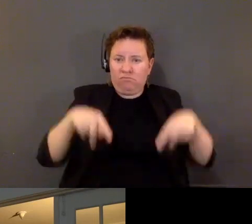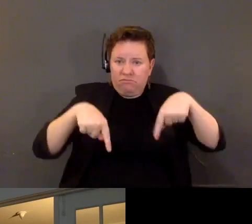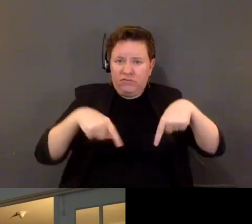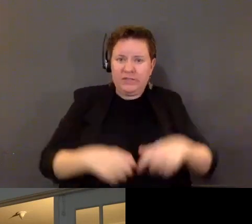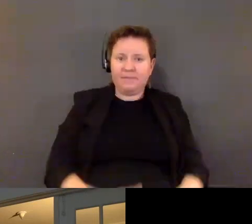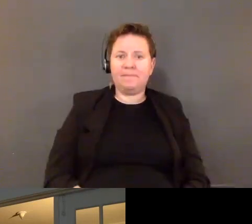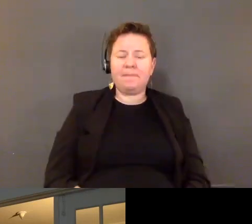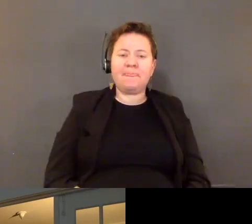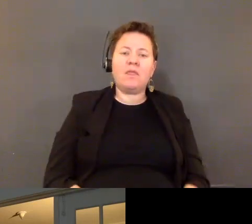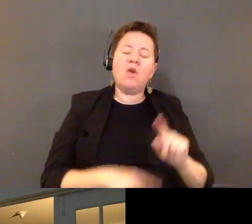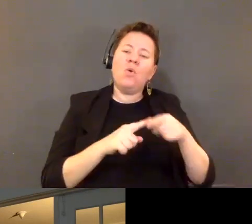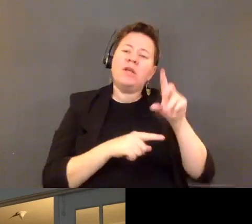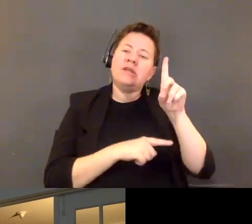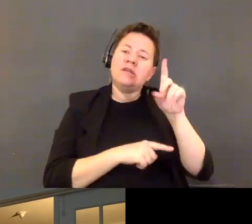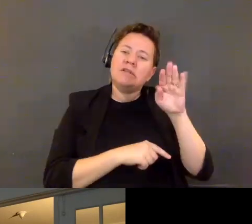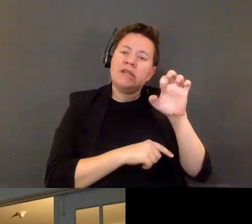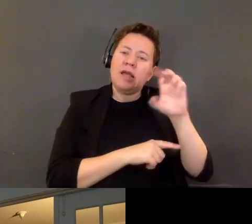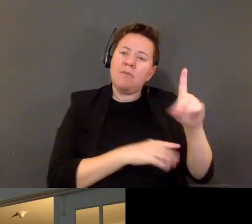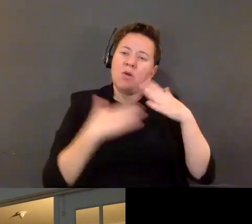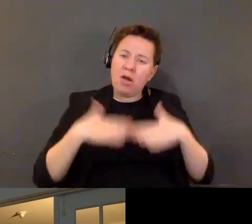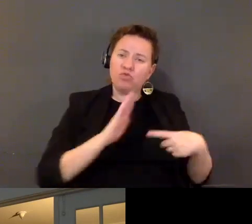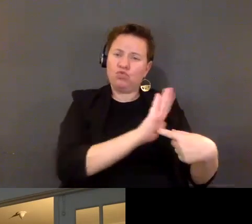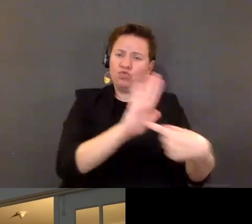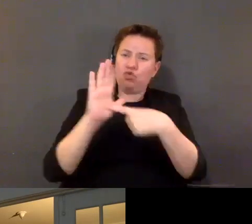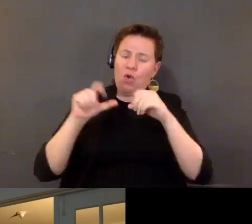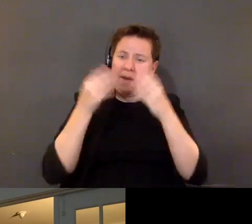when disabled bodies are displayed in public they usually fulfill one